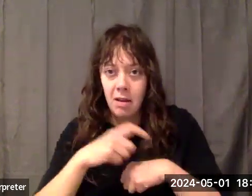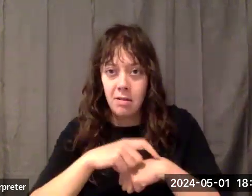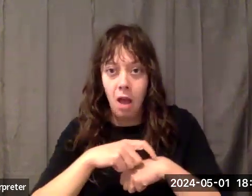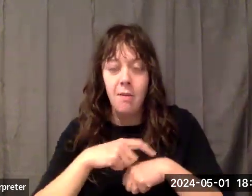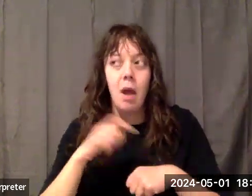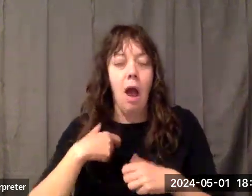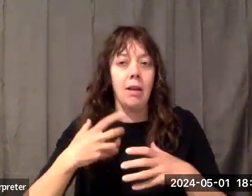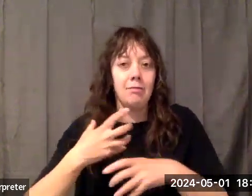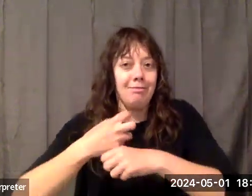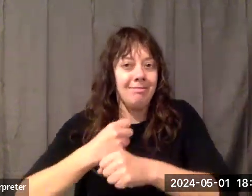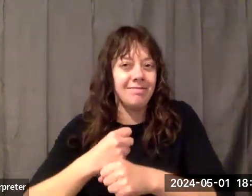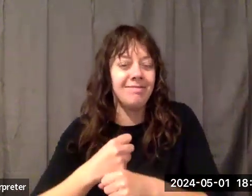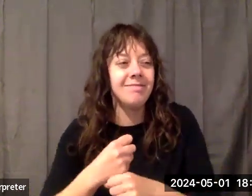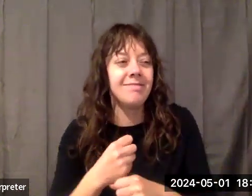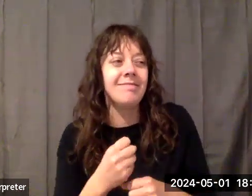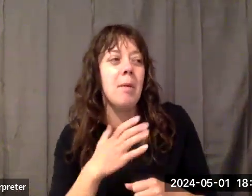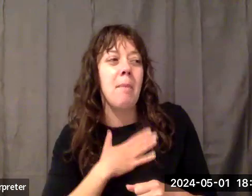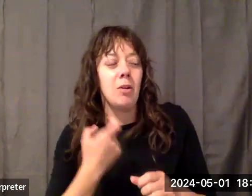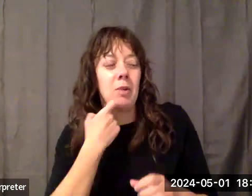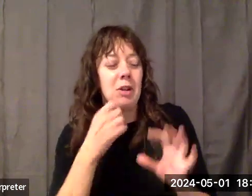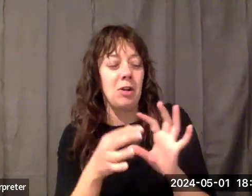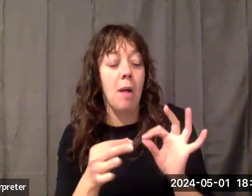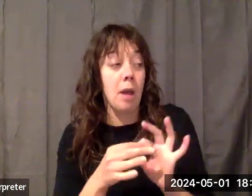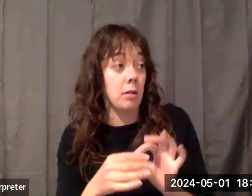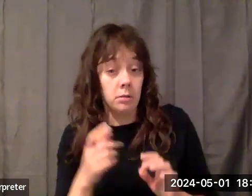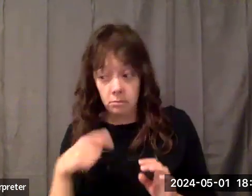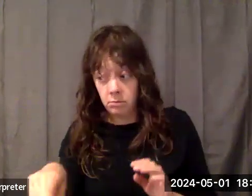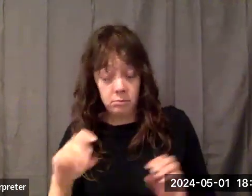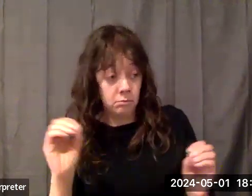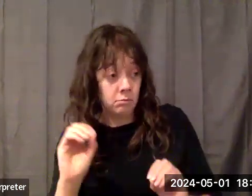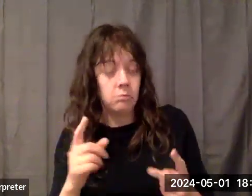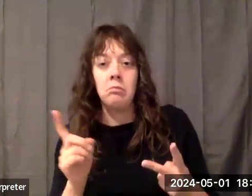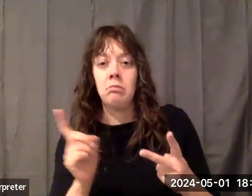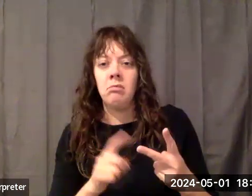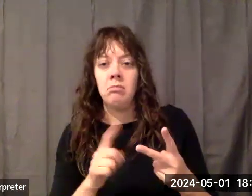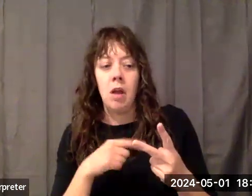but I had one more point that I wanted to make on that stipend for associates.